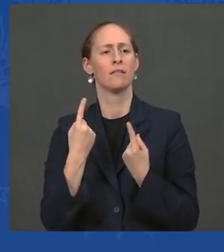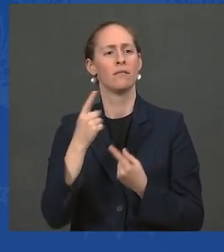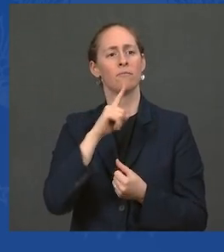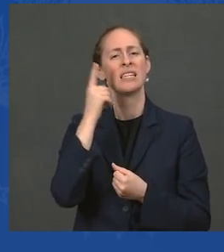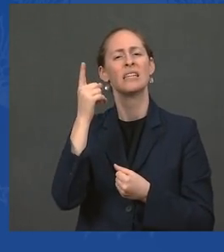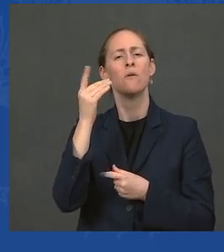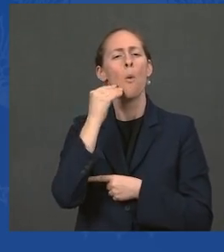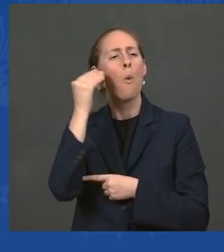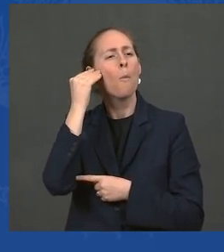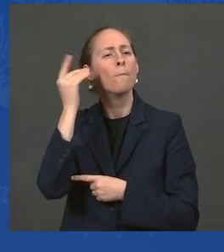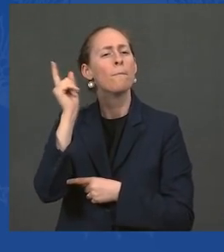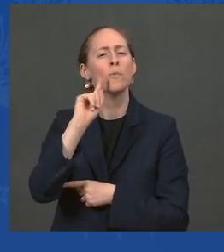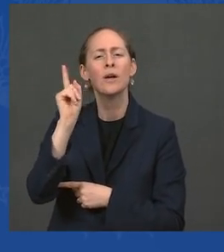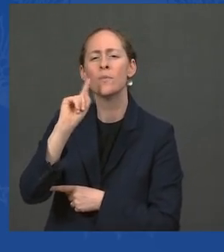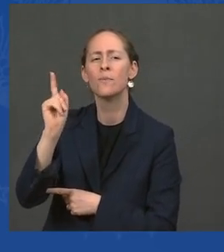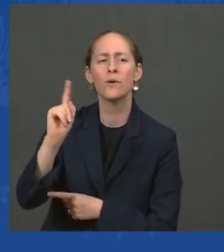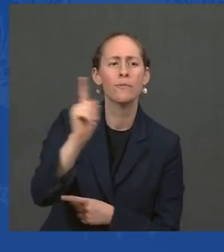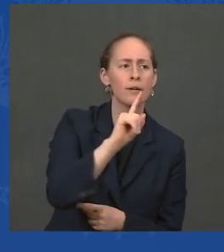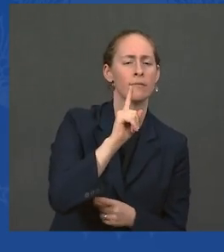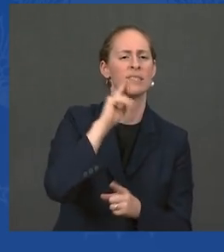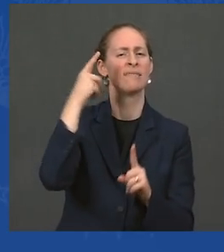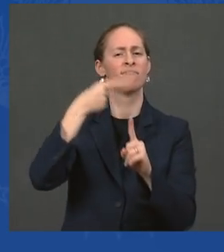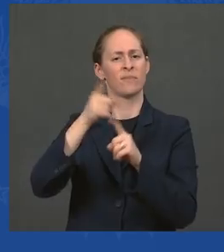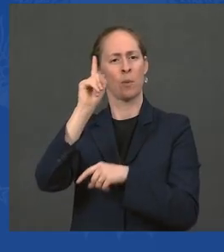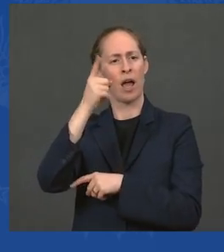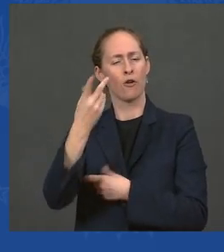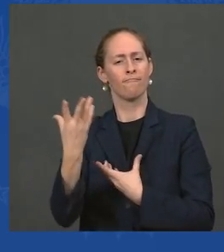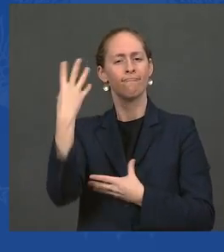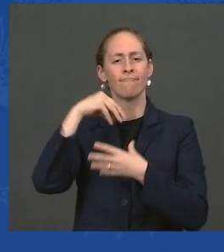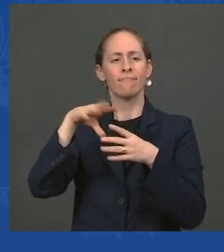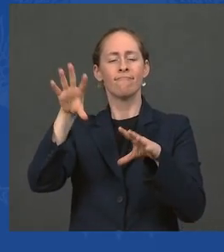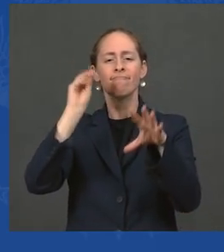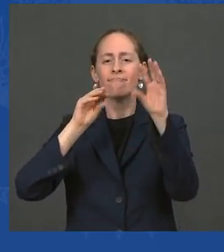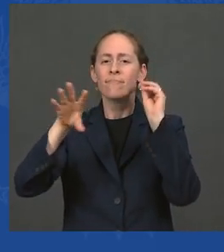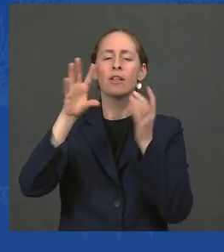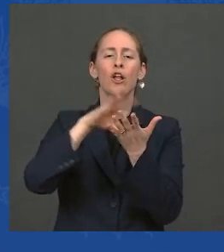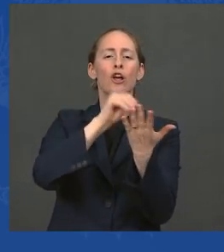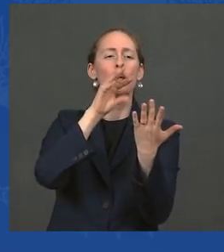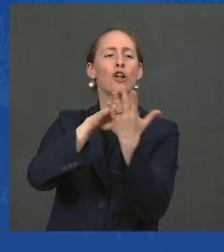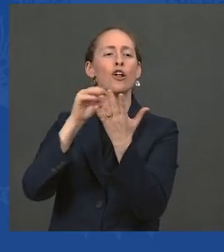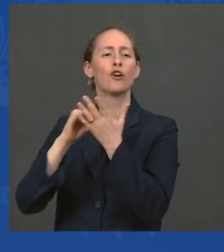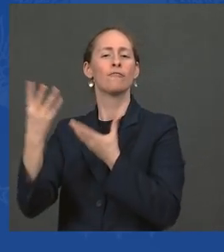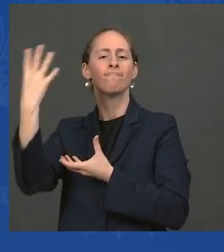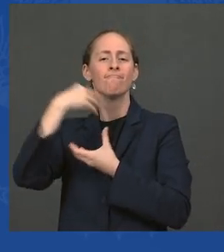and I really mean that. Some of you have heard me say this before. It's where your -- your view of the world begins,